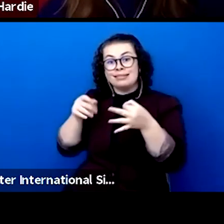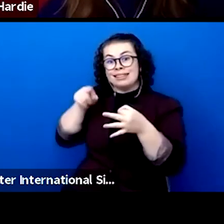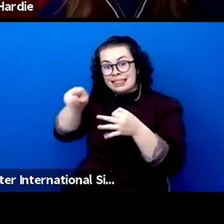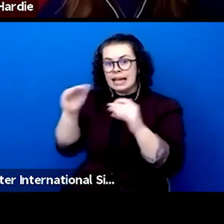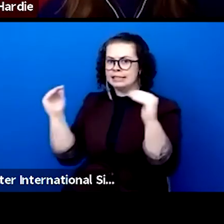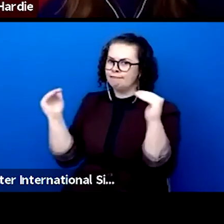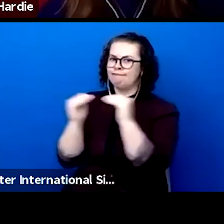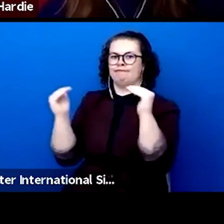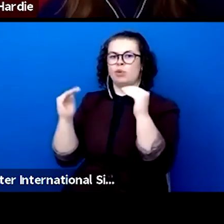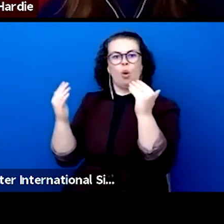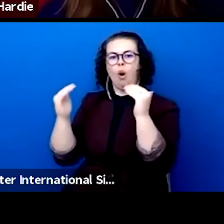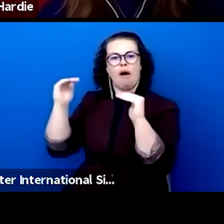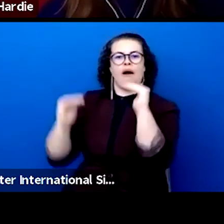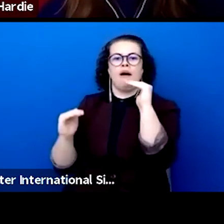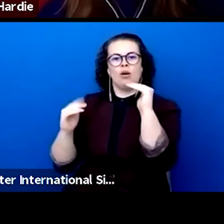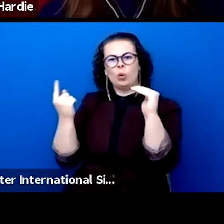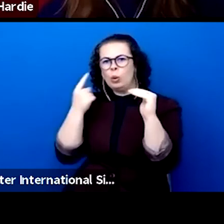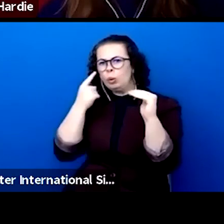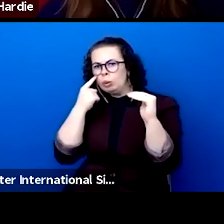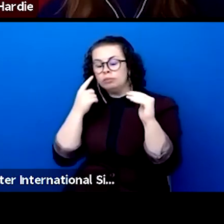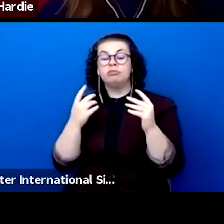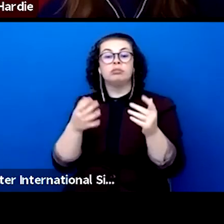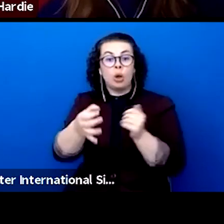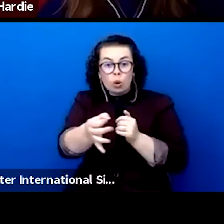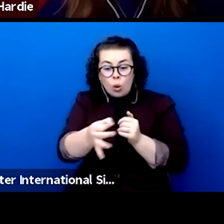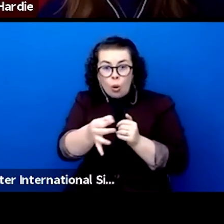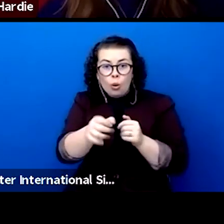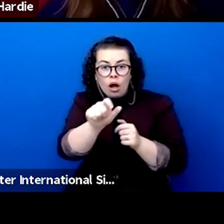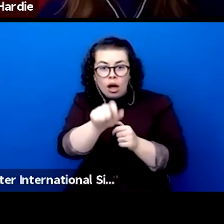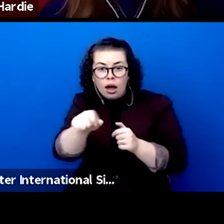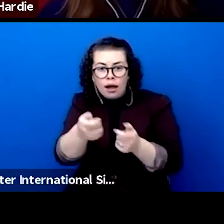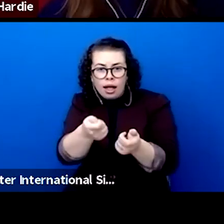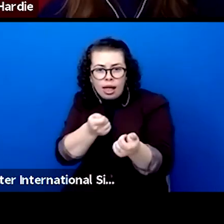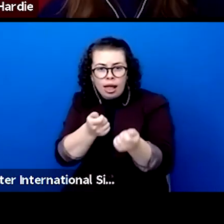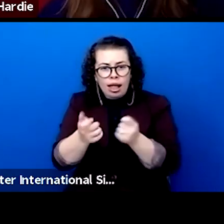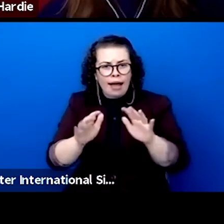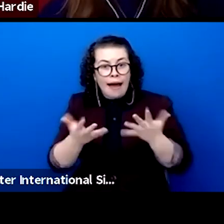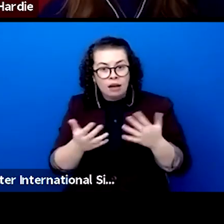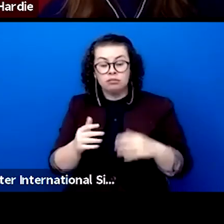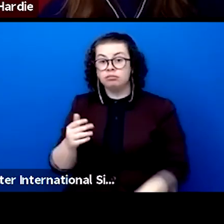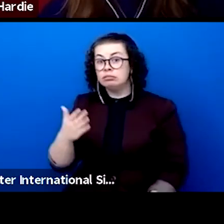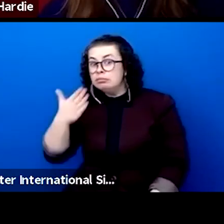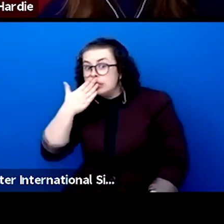context . About engaging locally in your theater, doing mistakes and developing also